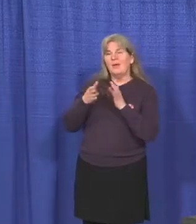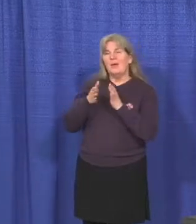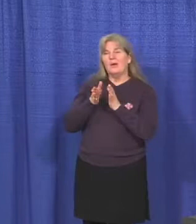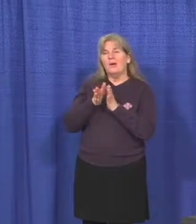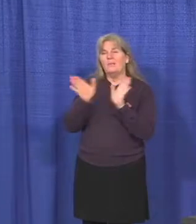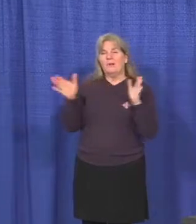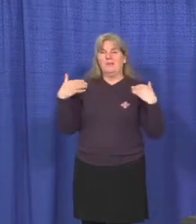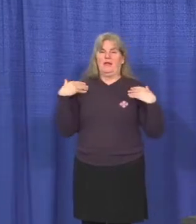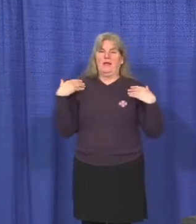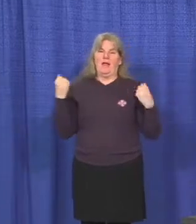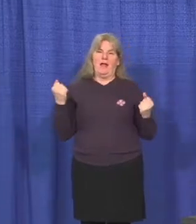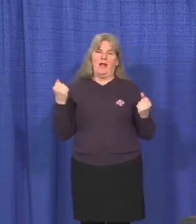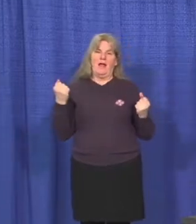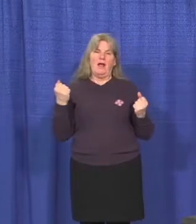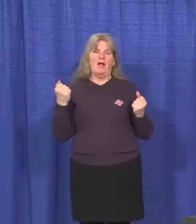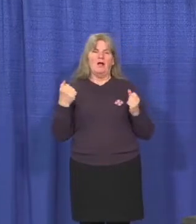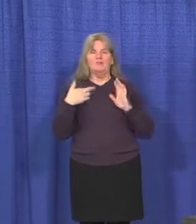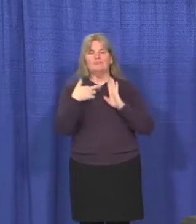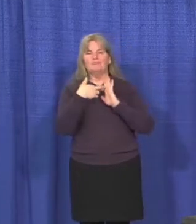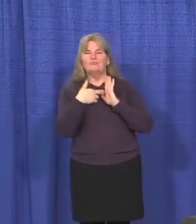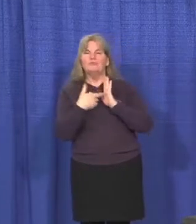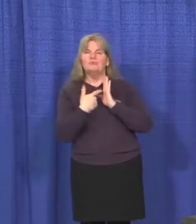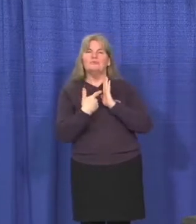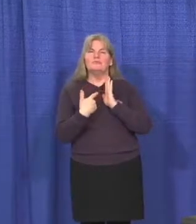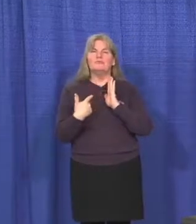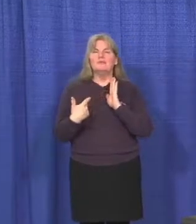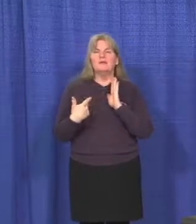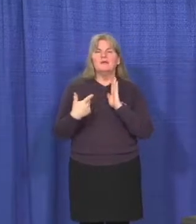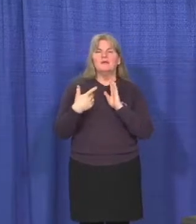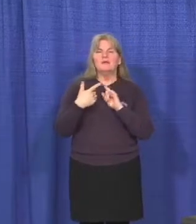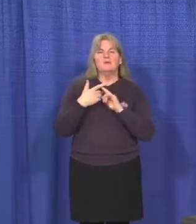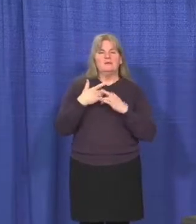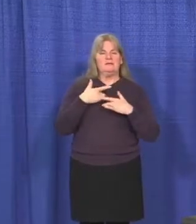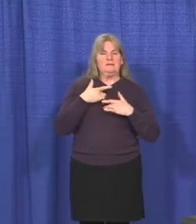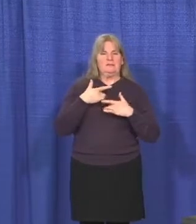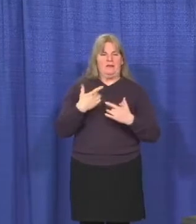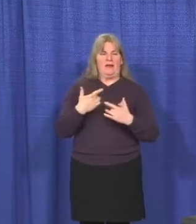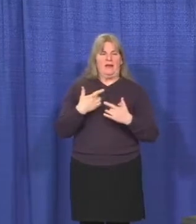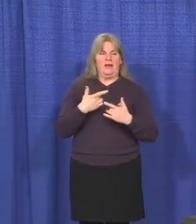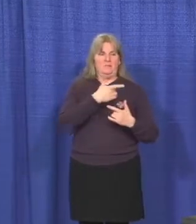measures, although they are usually based on recommendations